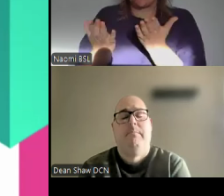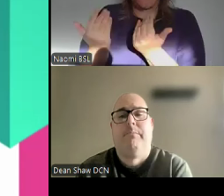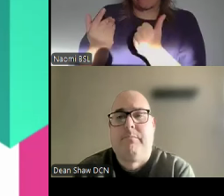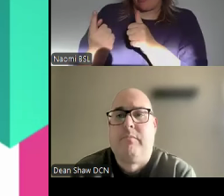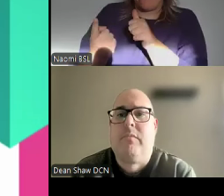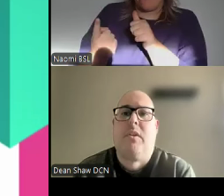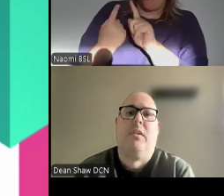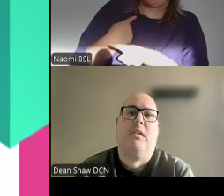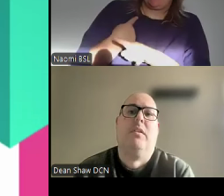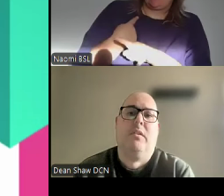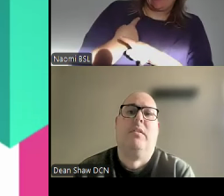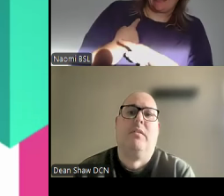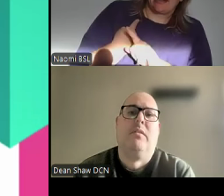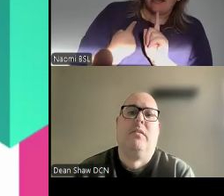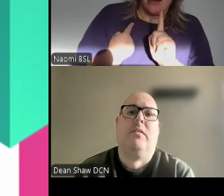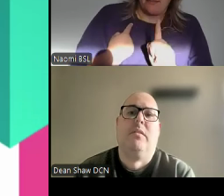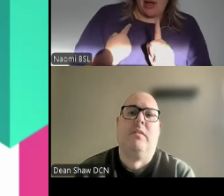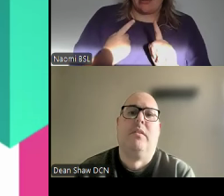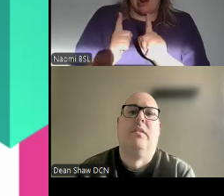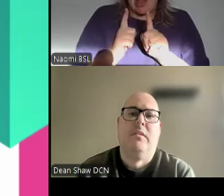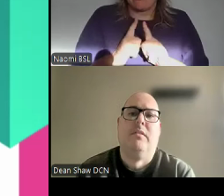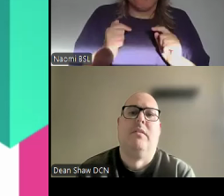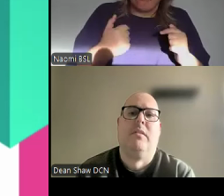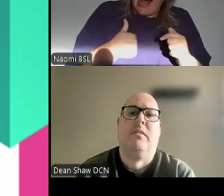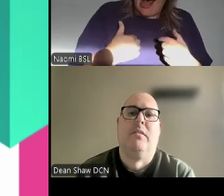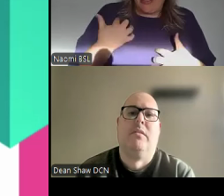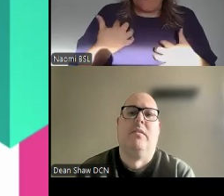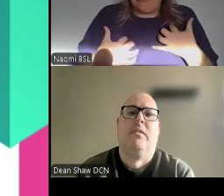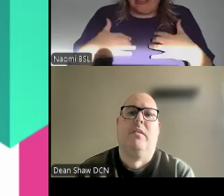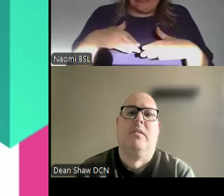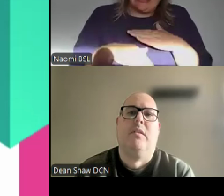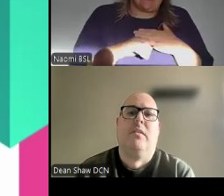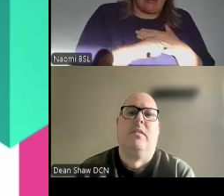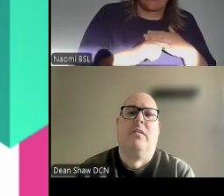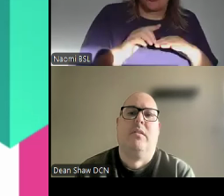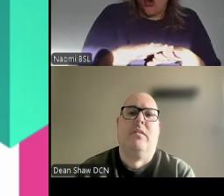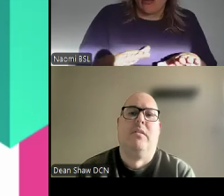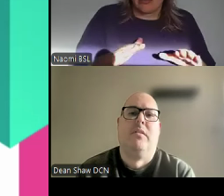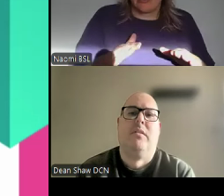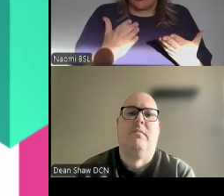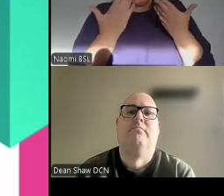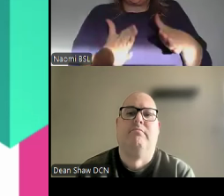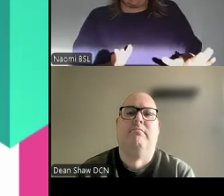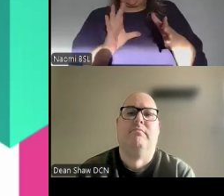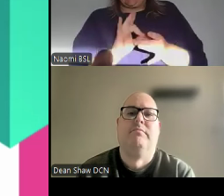Yes, it is that model of, I'm interested in, that you're not saying, "We will only send you, or we'll send you."